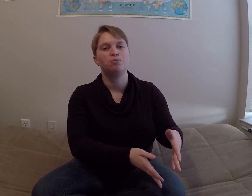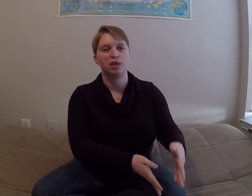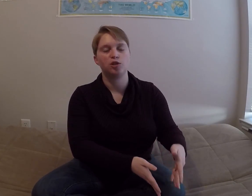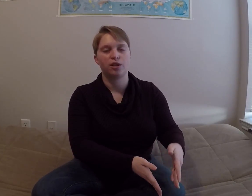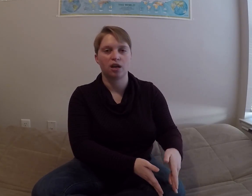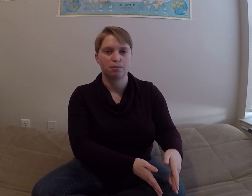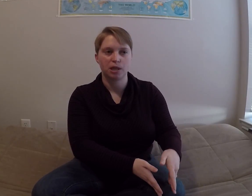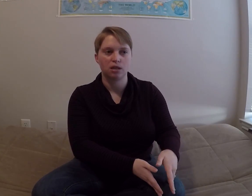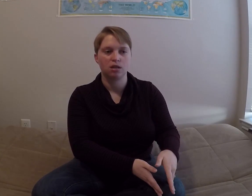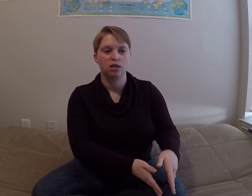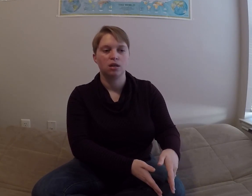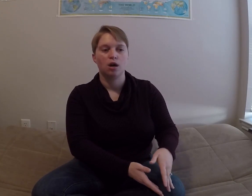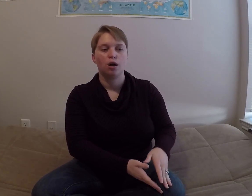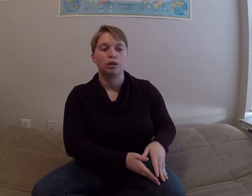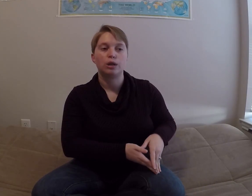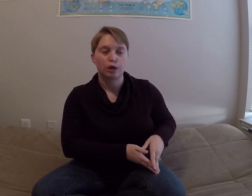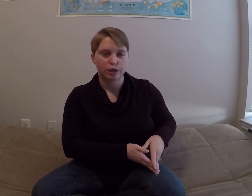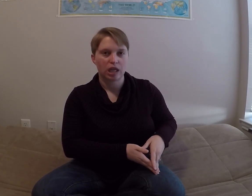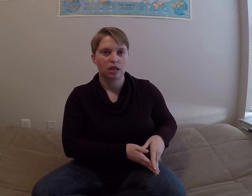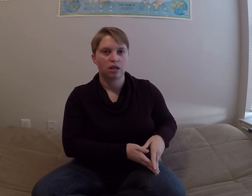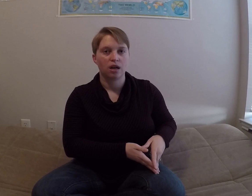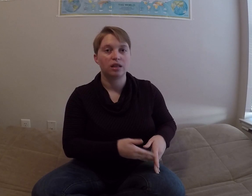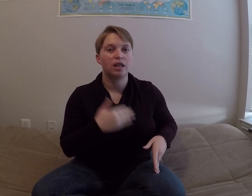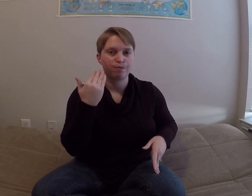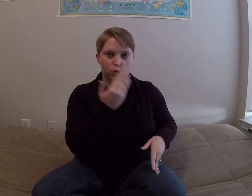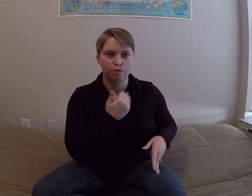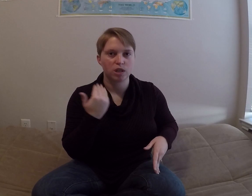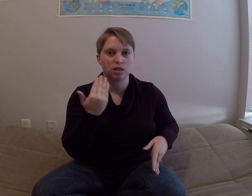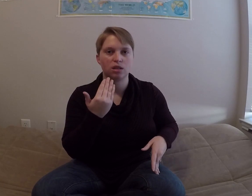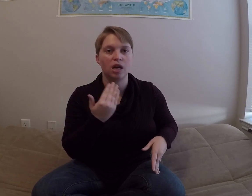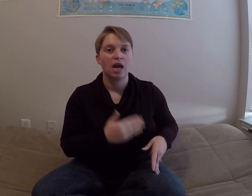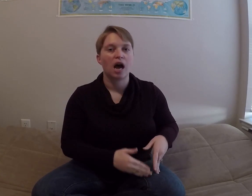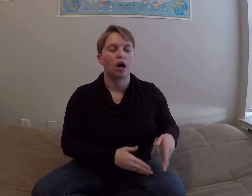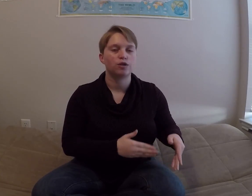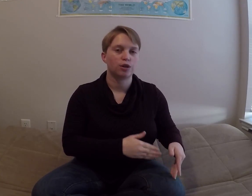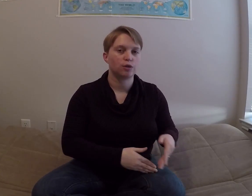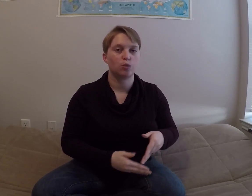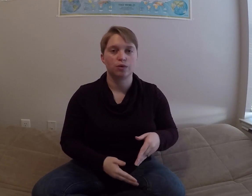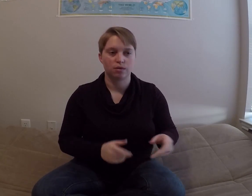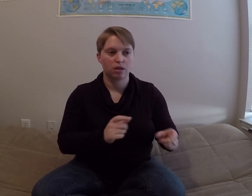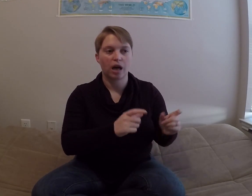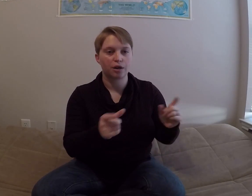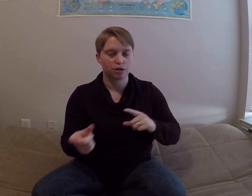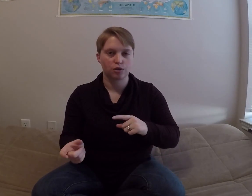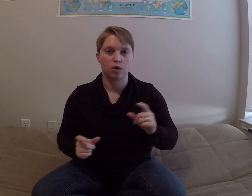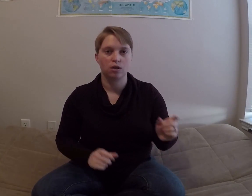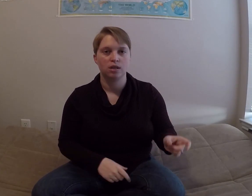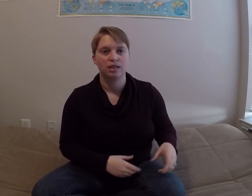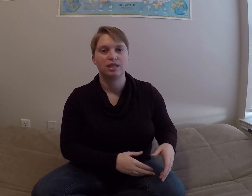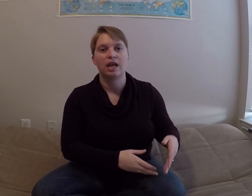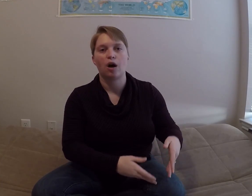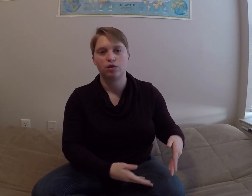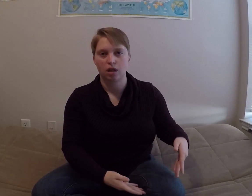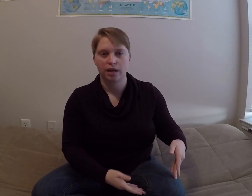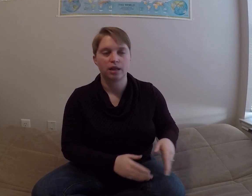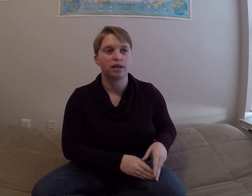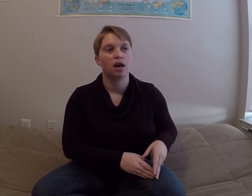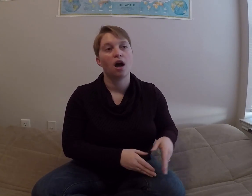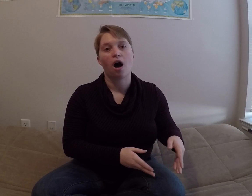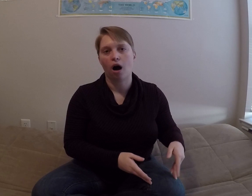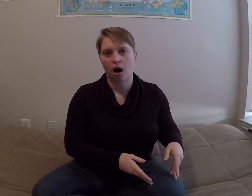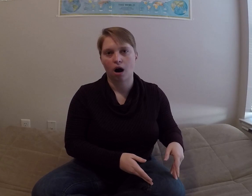speech therapy, learning lip movements and how certain letters sound like.